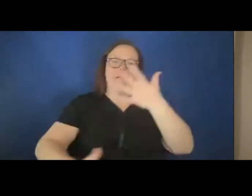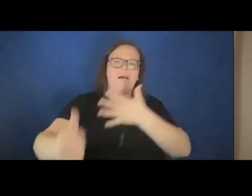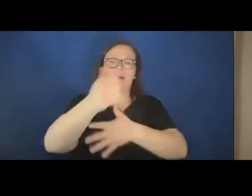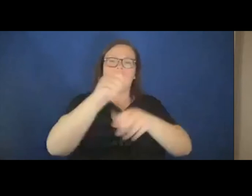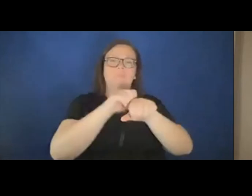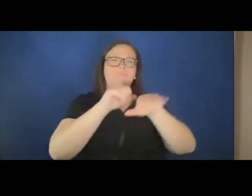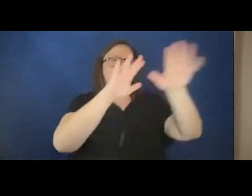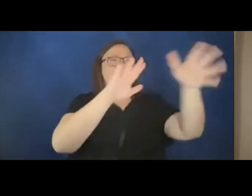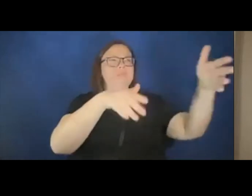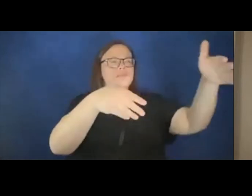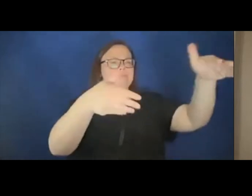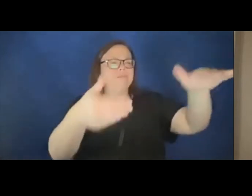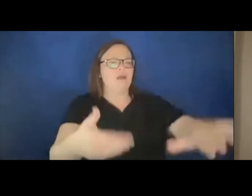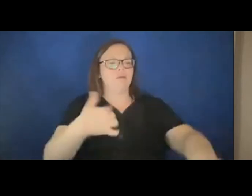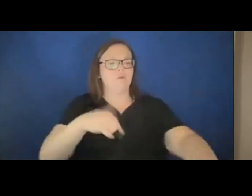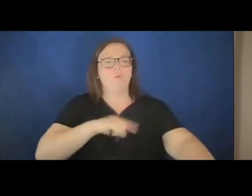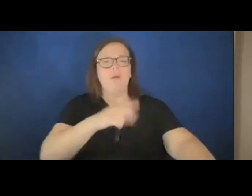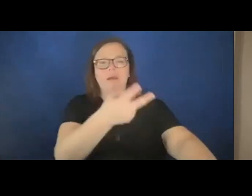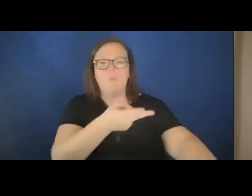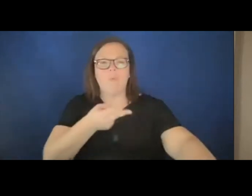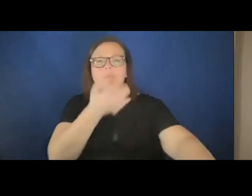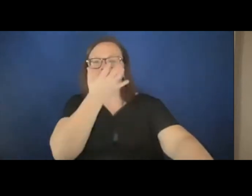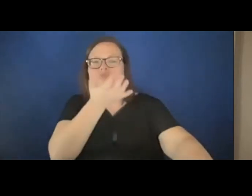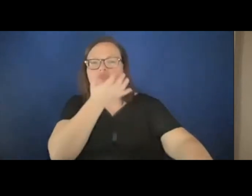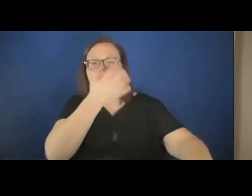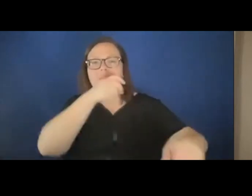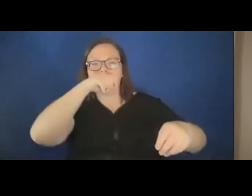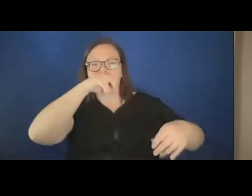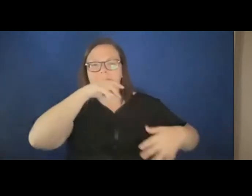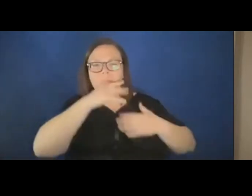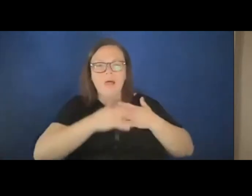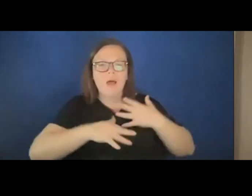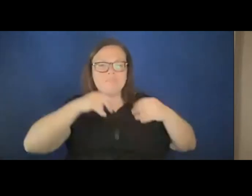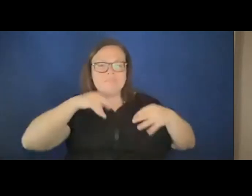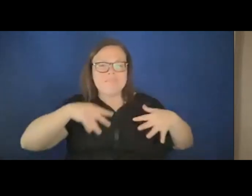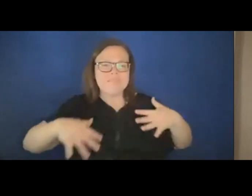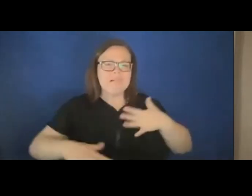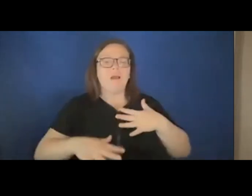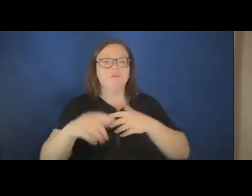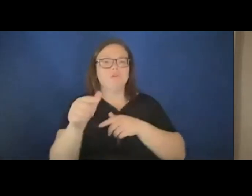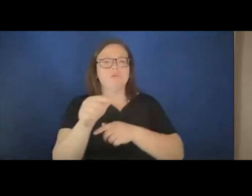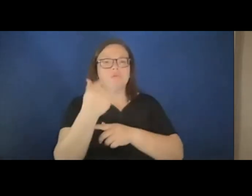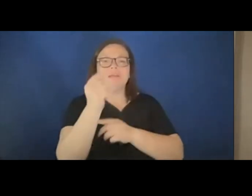We lay on the grass covered dried blood with our bodies green blades swayed between our teeth.